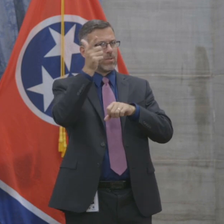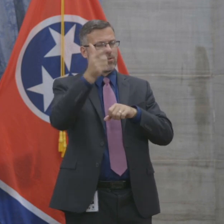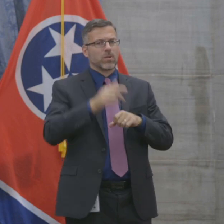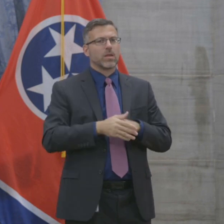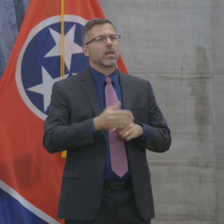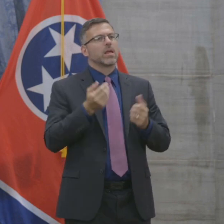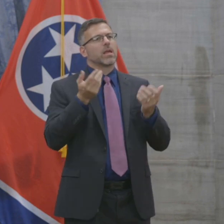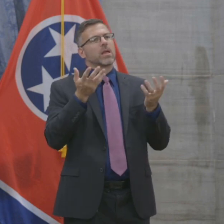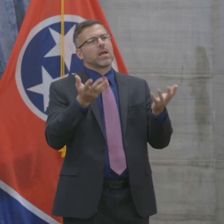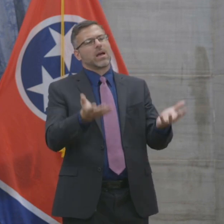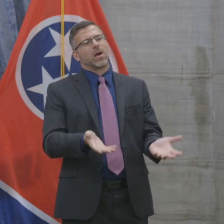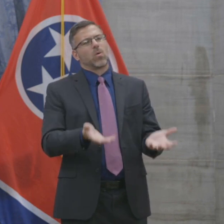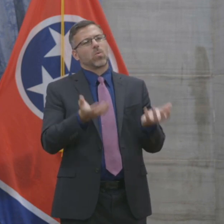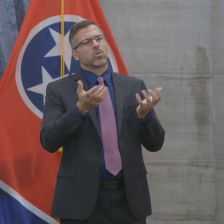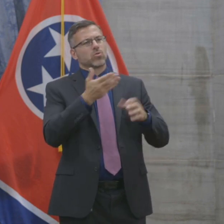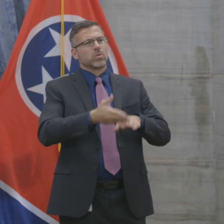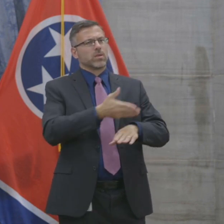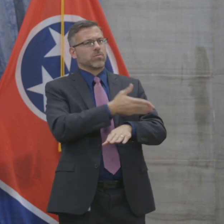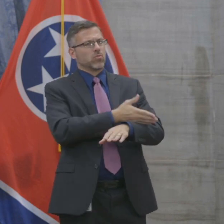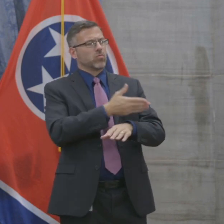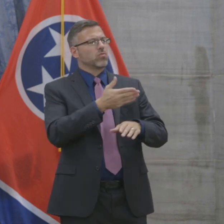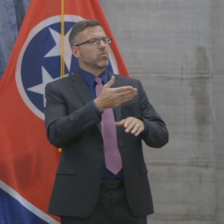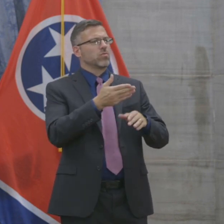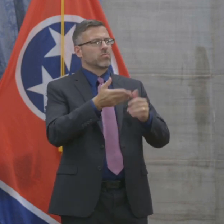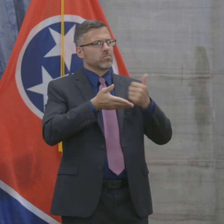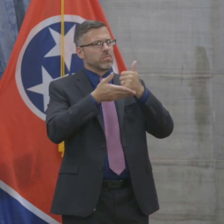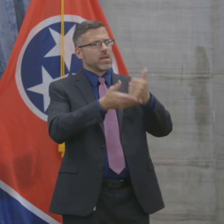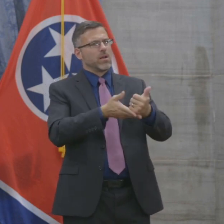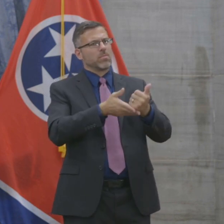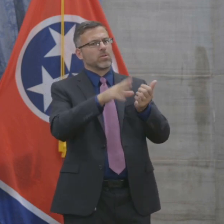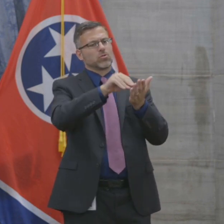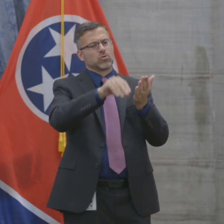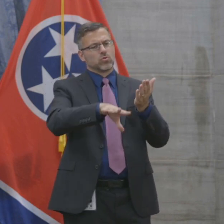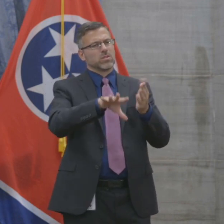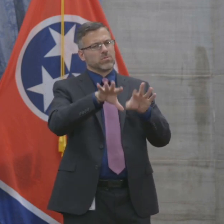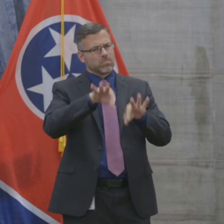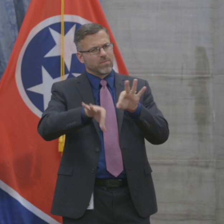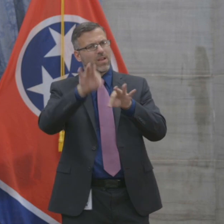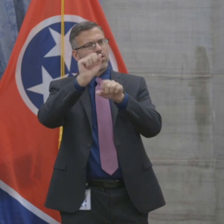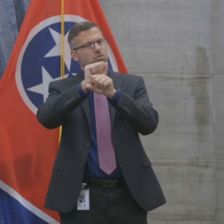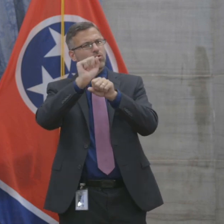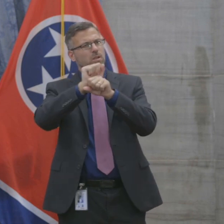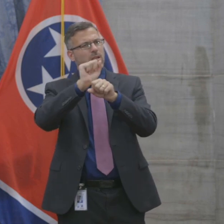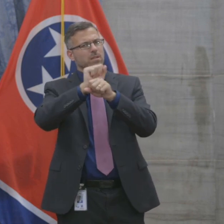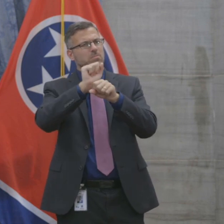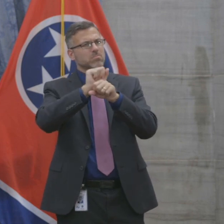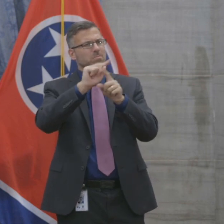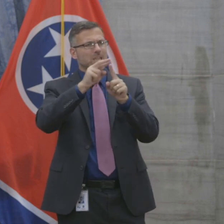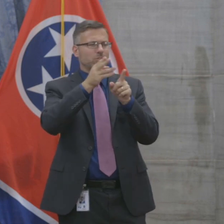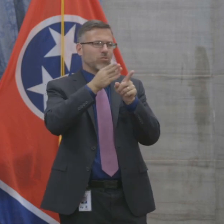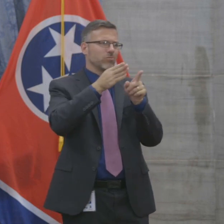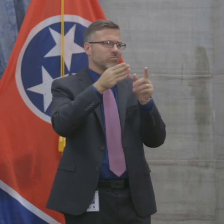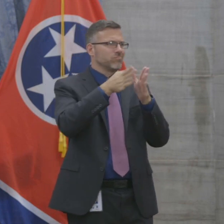hard to provide parents the option of in-person or virtual learning, and I'm grateful for the work that folks are doing